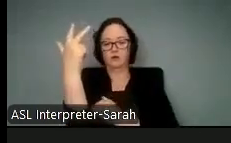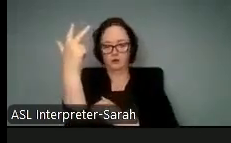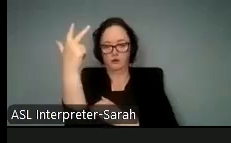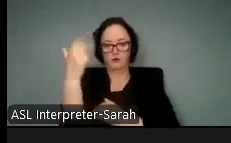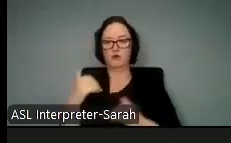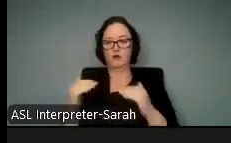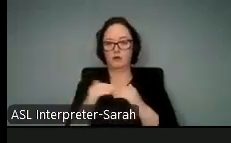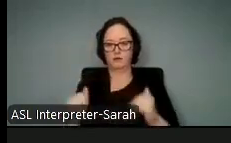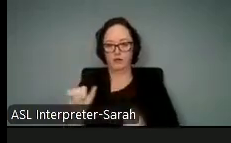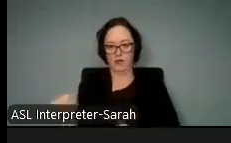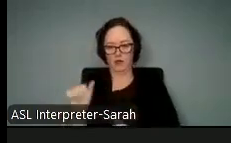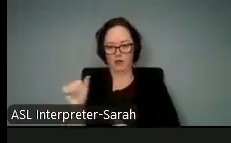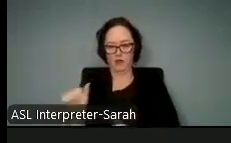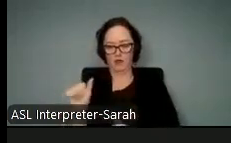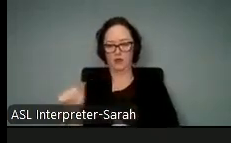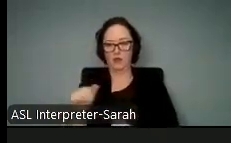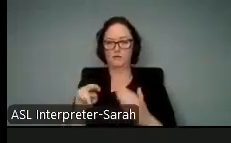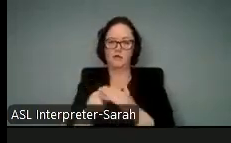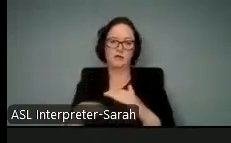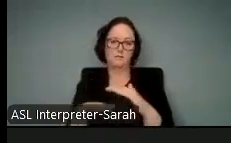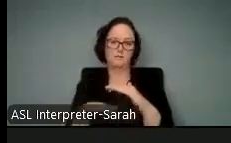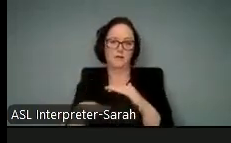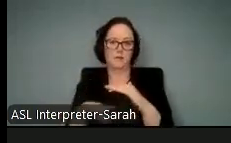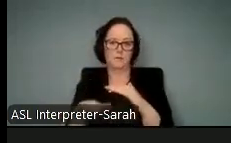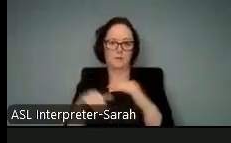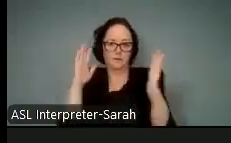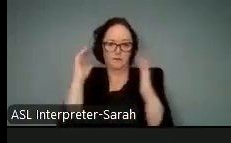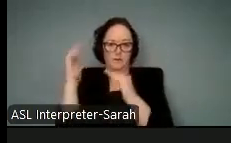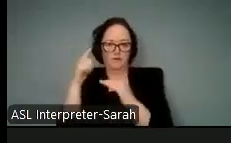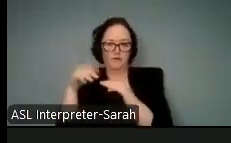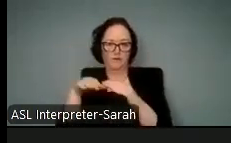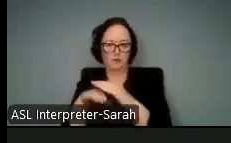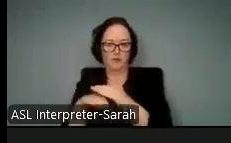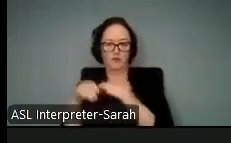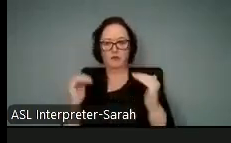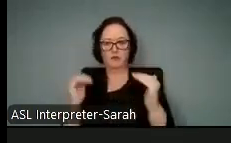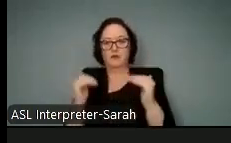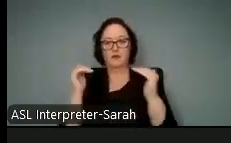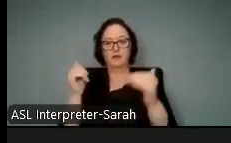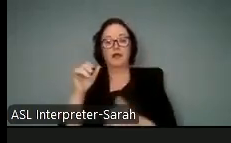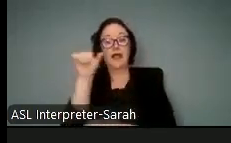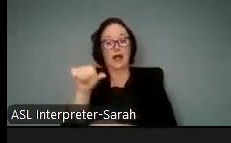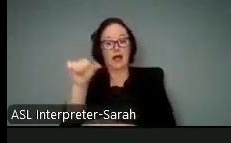which is minimum expectations for accessibility. We have AA, which is the industry gold standard,